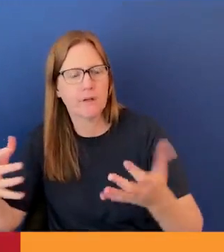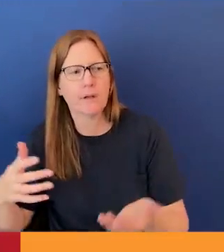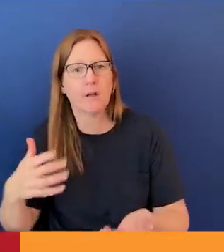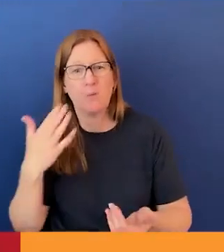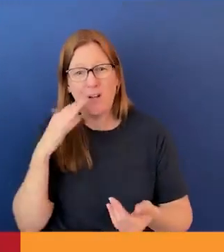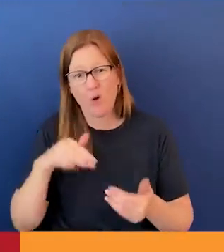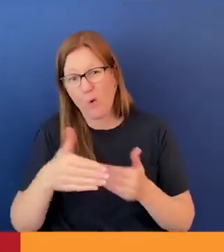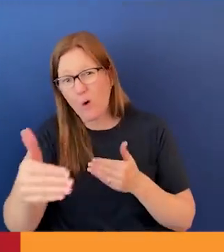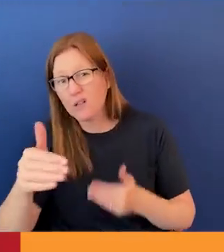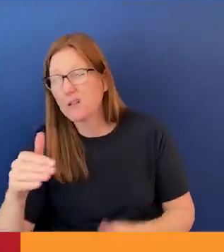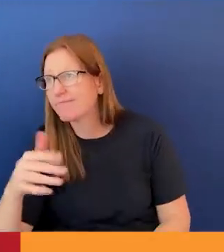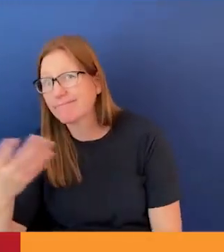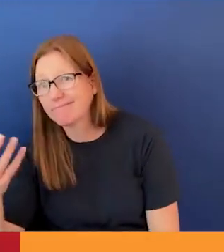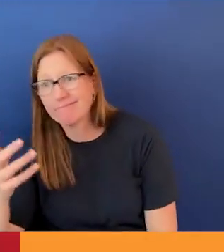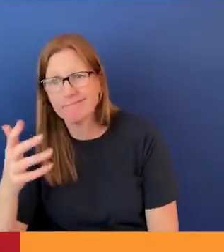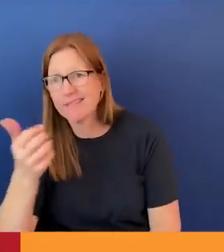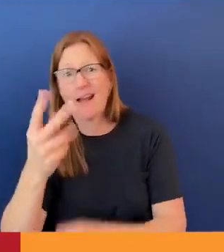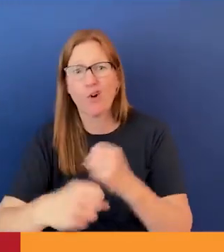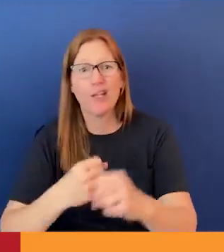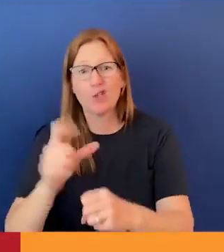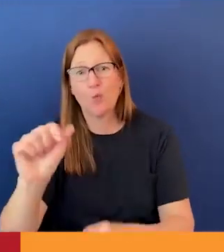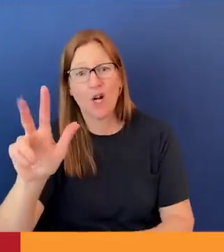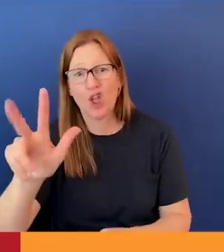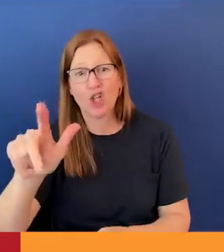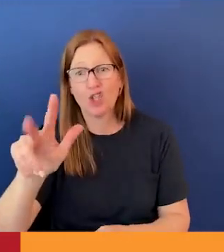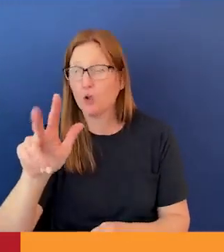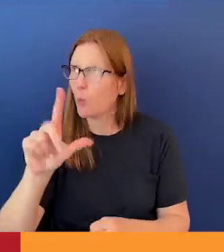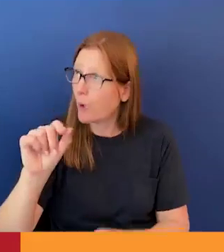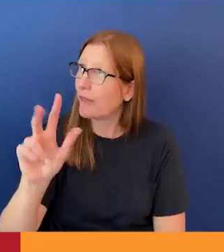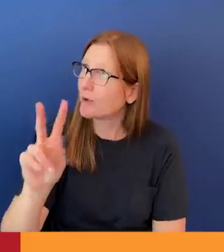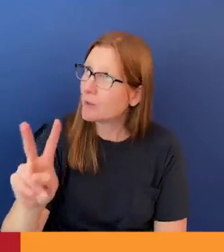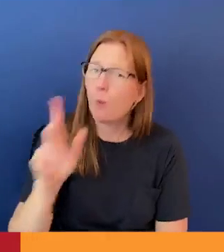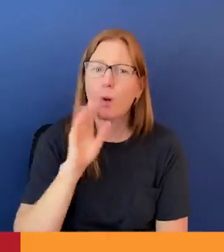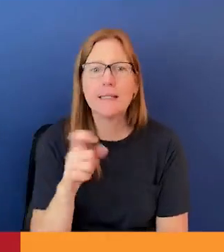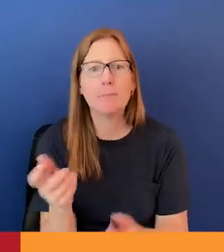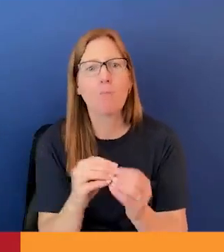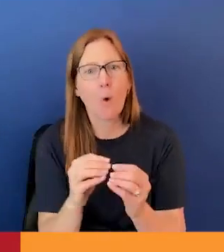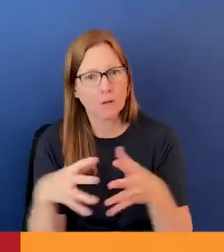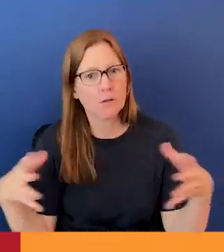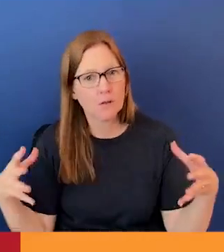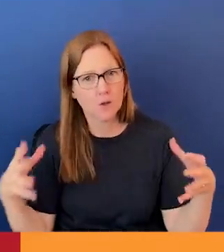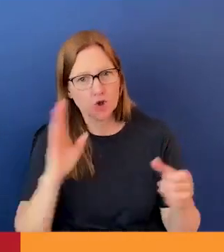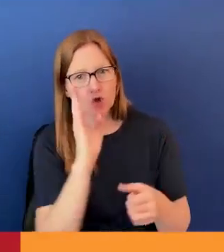approximately another 800,000 direct care workers to be able to respond to the growing demand for this support at home.